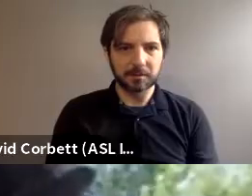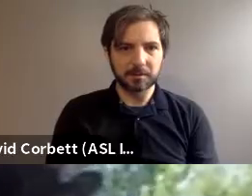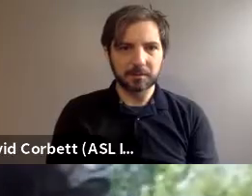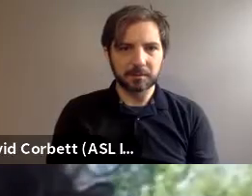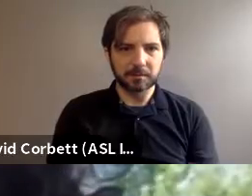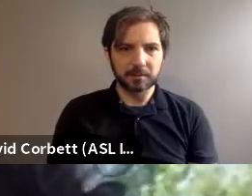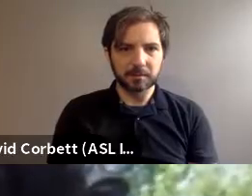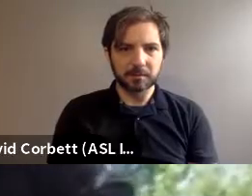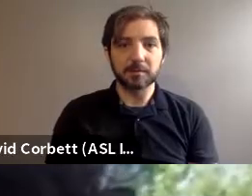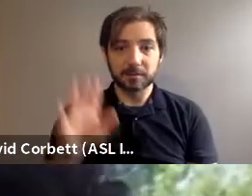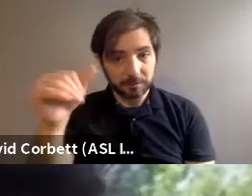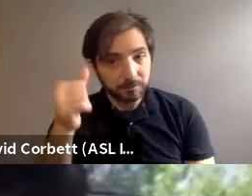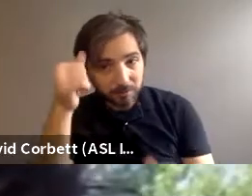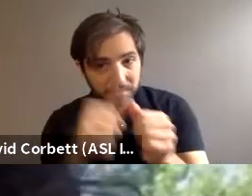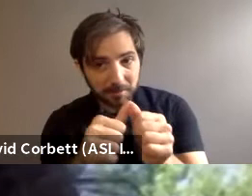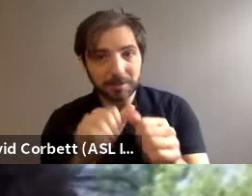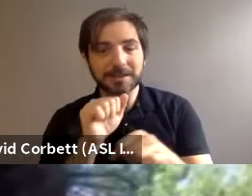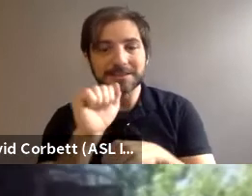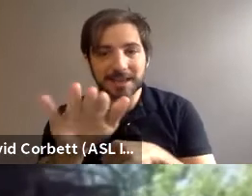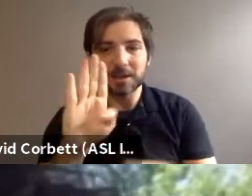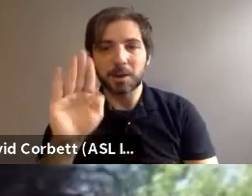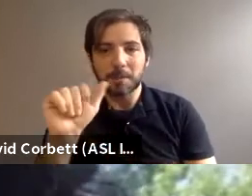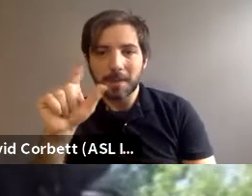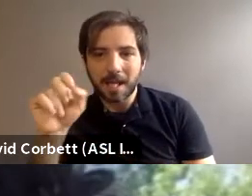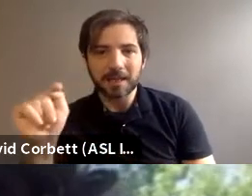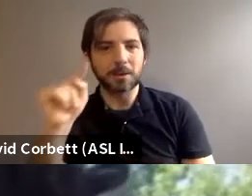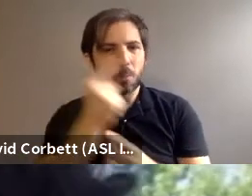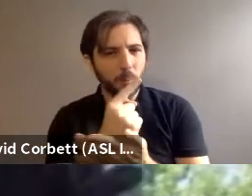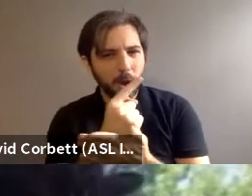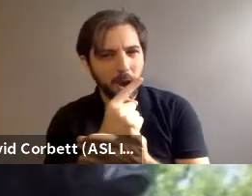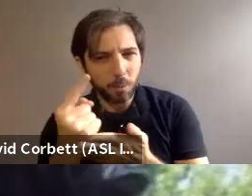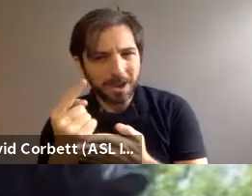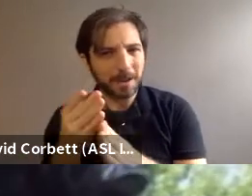Just remember to send your ballot at least a week before it's due.